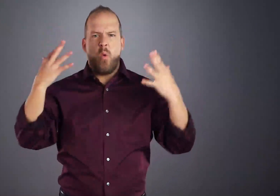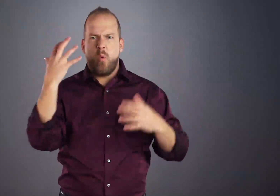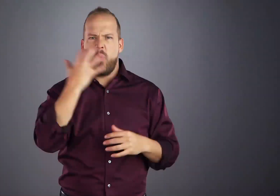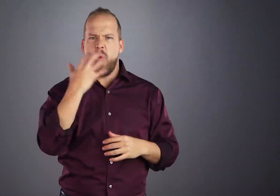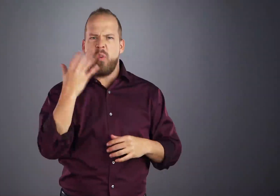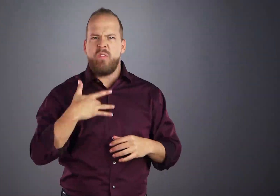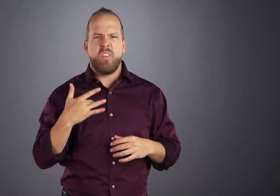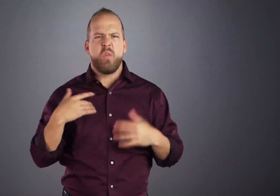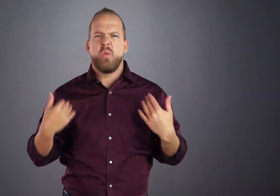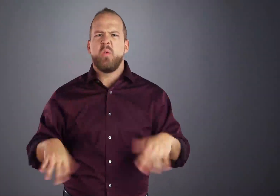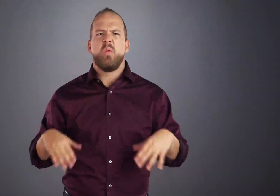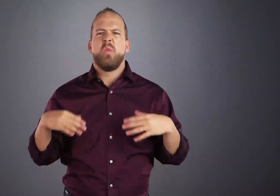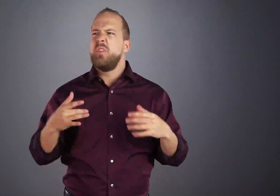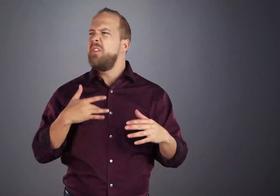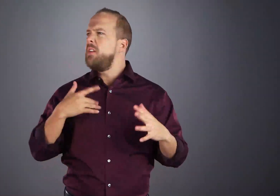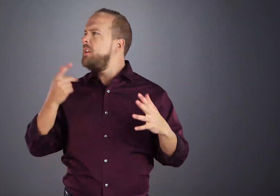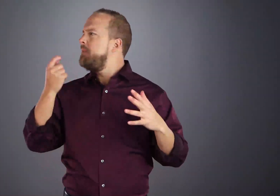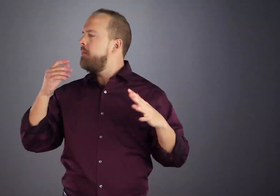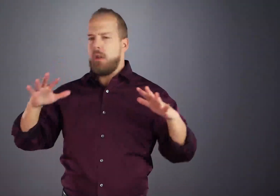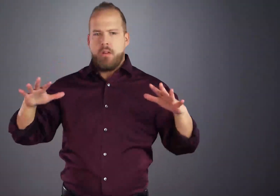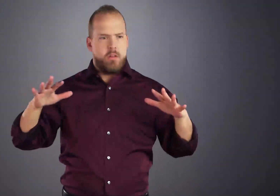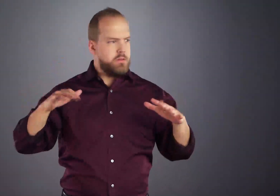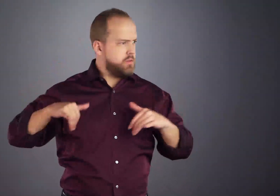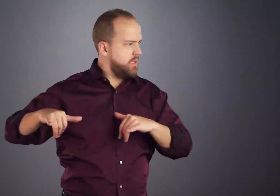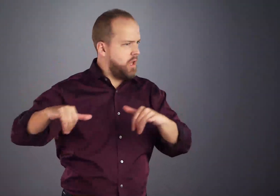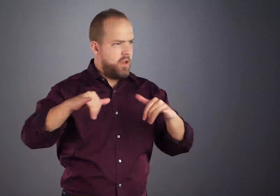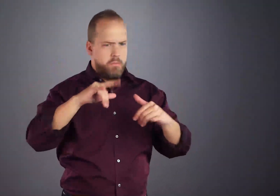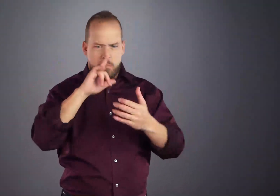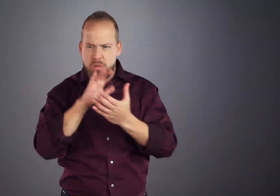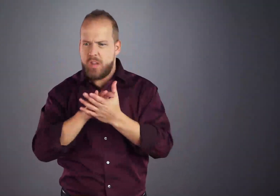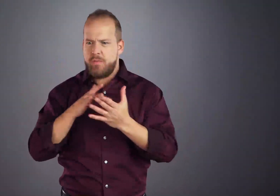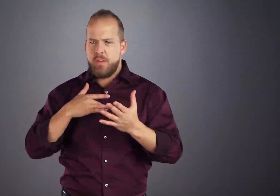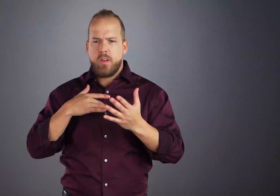serenity as I had never known.